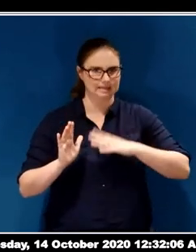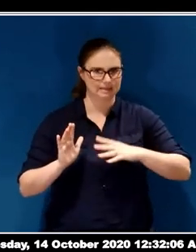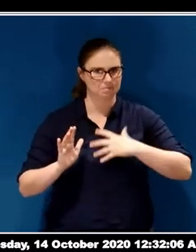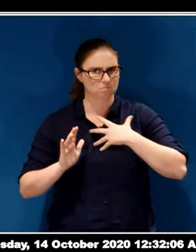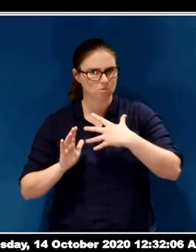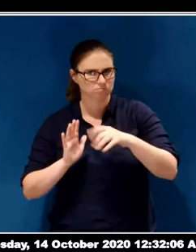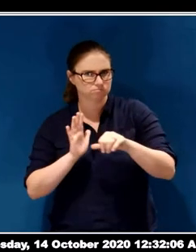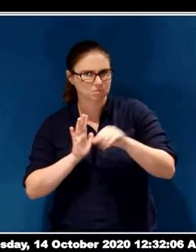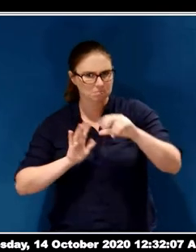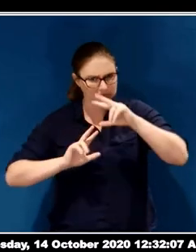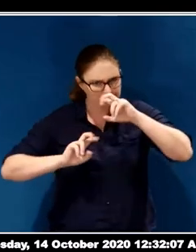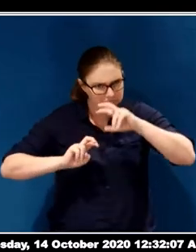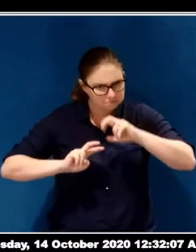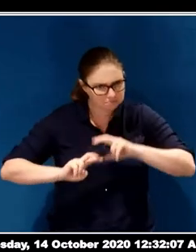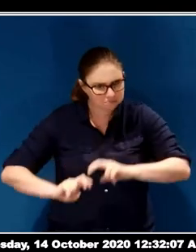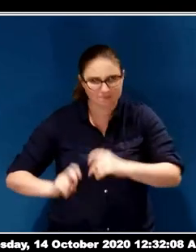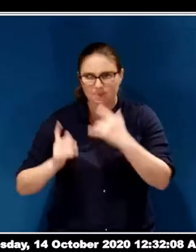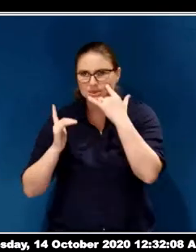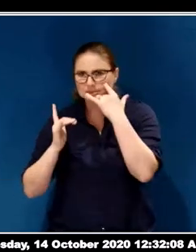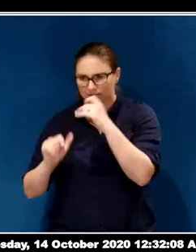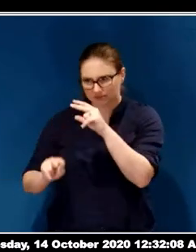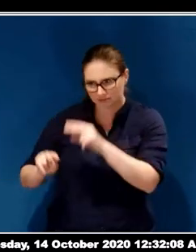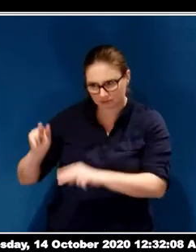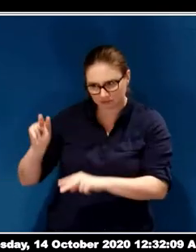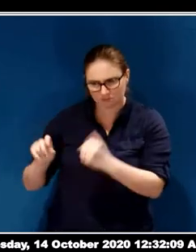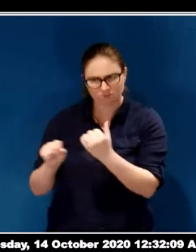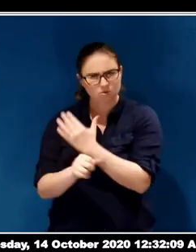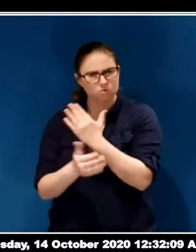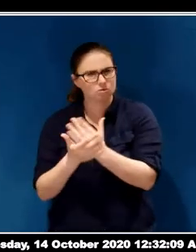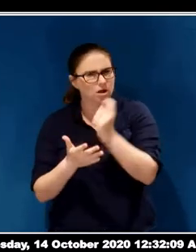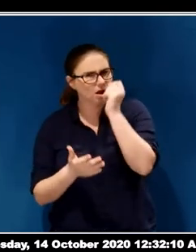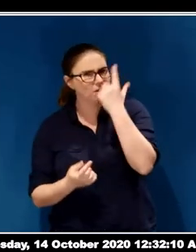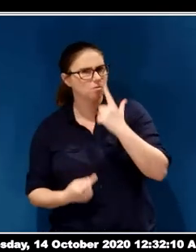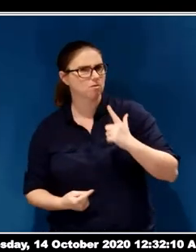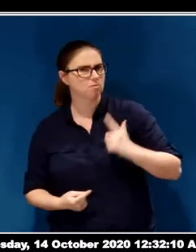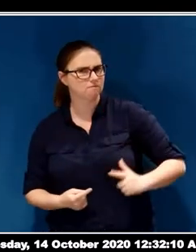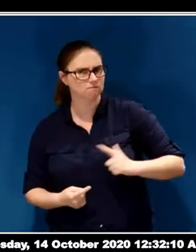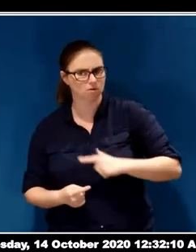is understood, and then evidence-based practices would be implemented at Tier 2